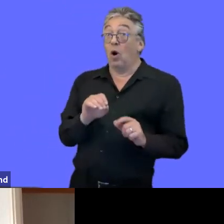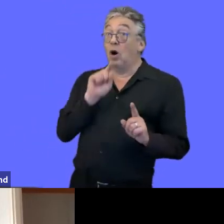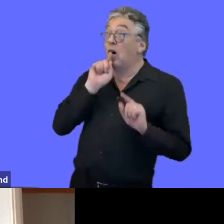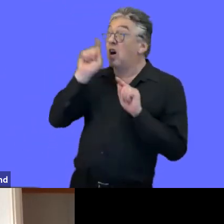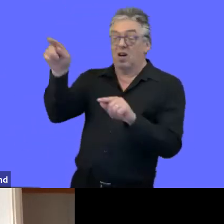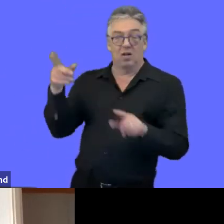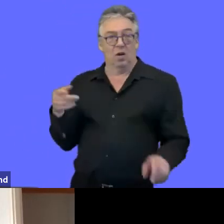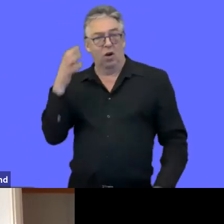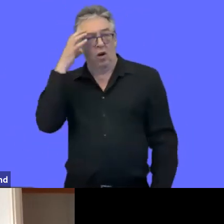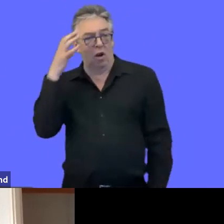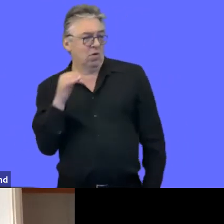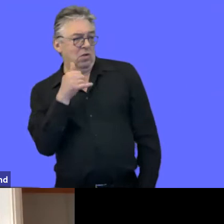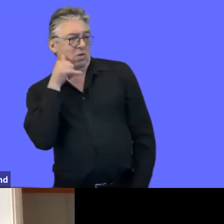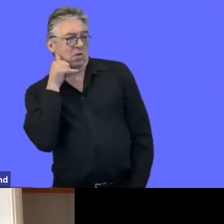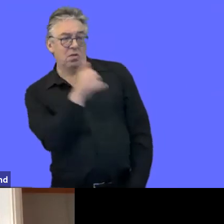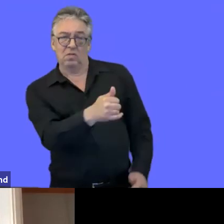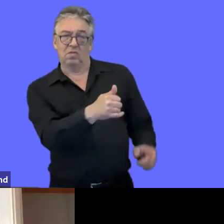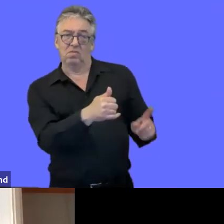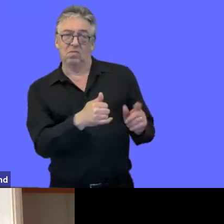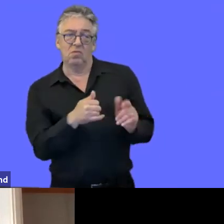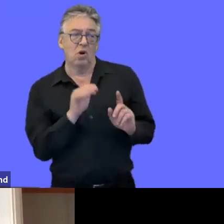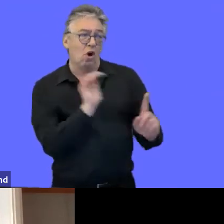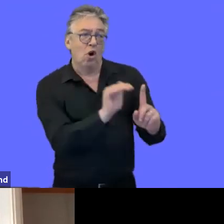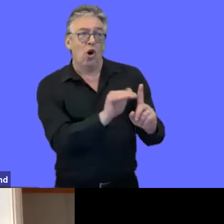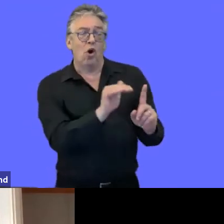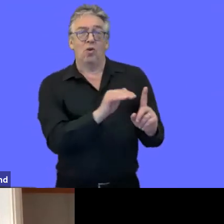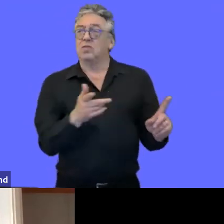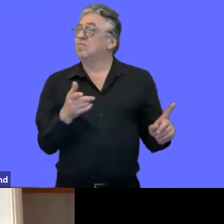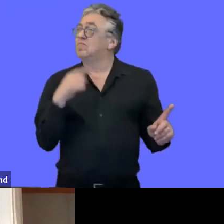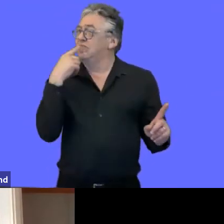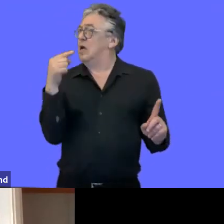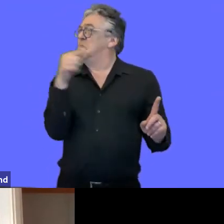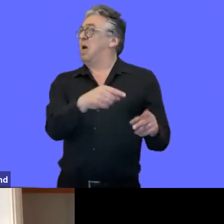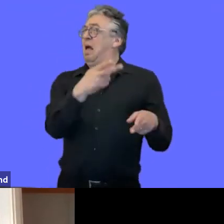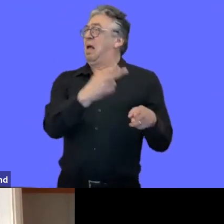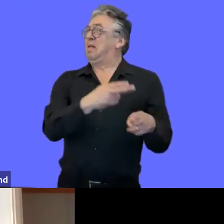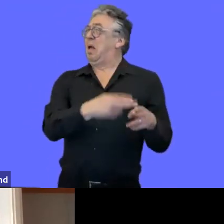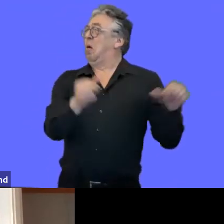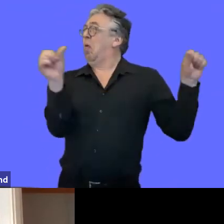to the activist's family members and to raid NGO offices